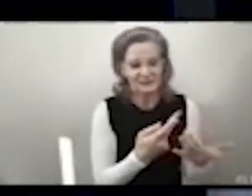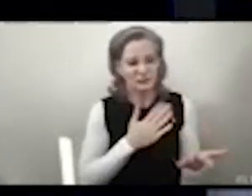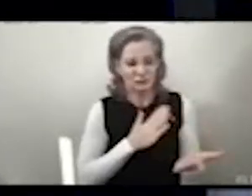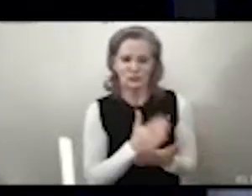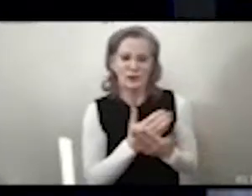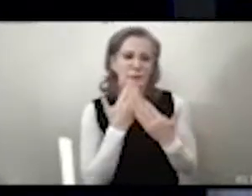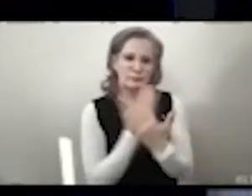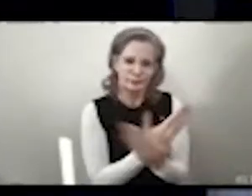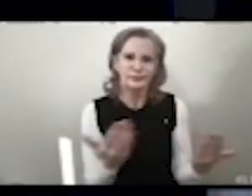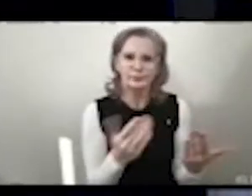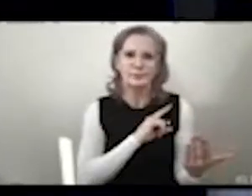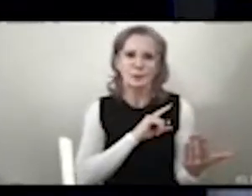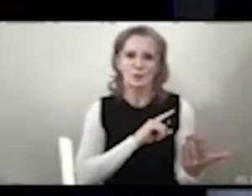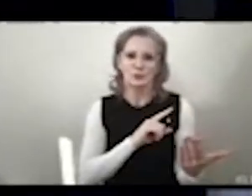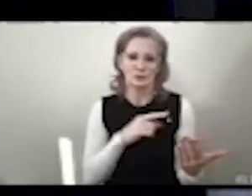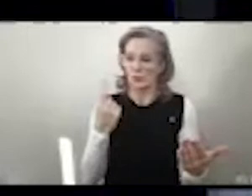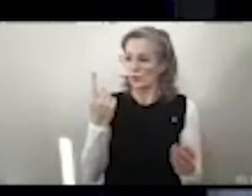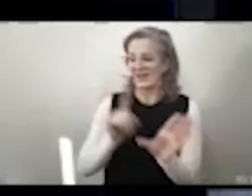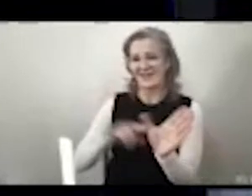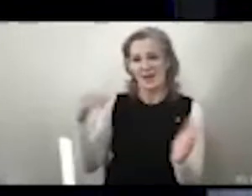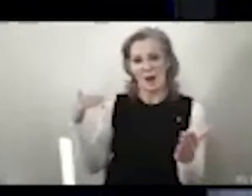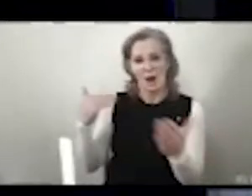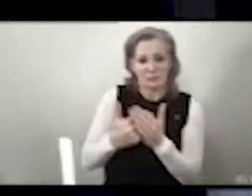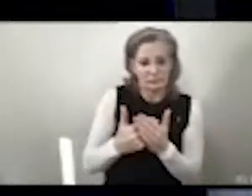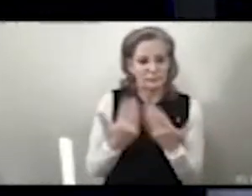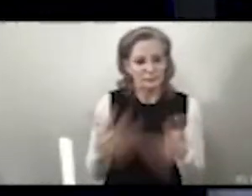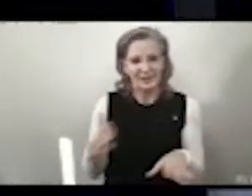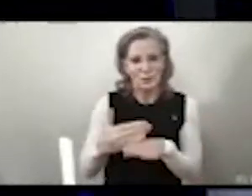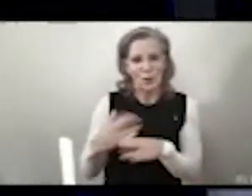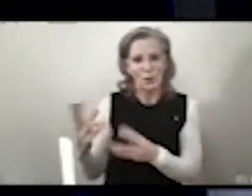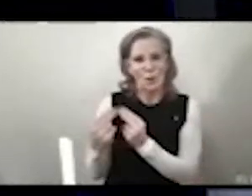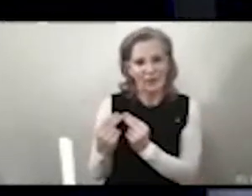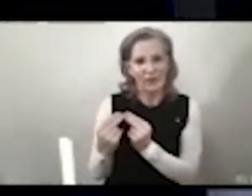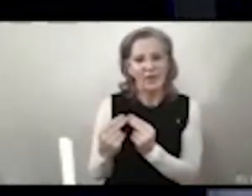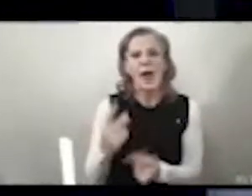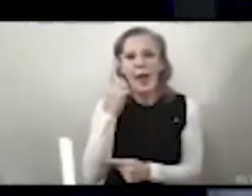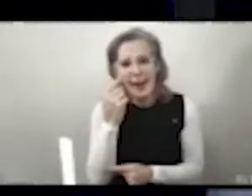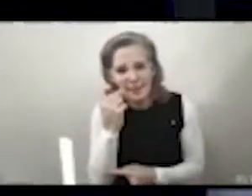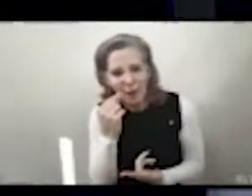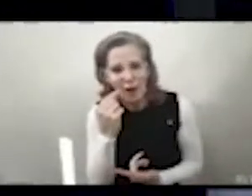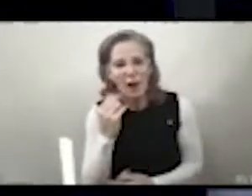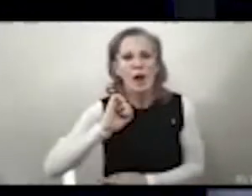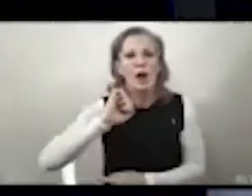half, including ENABLE, Young Scot, the National Theatre of Scotland, YouthLink, DemSoc, and many others.